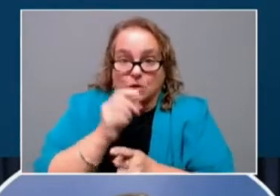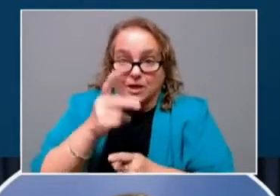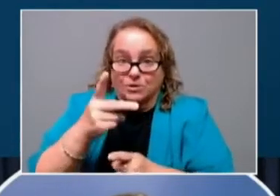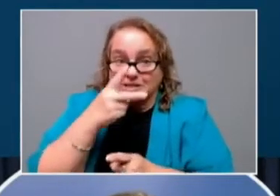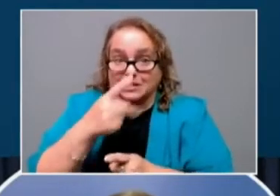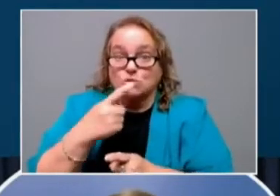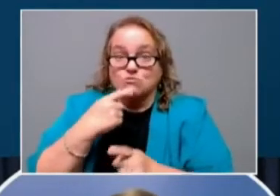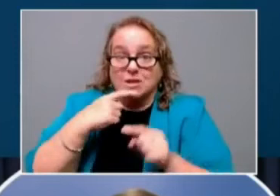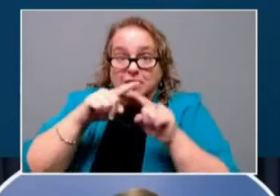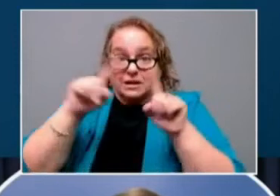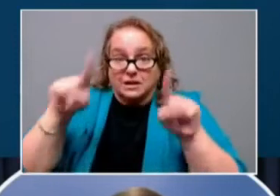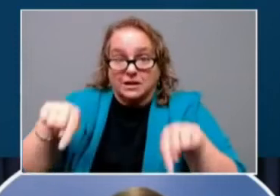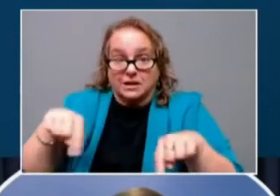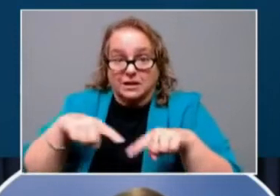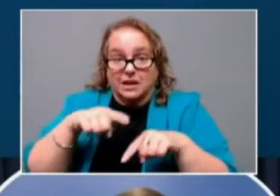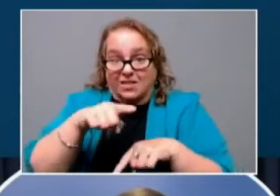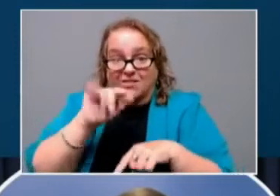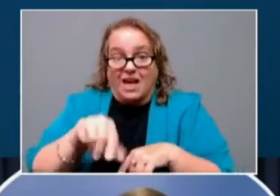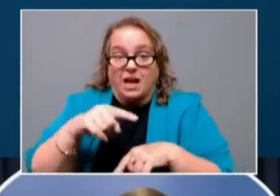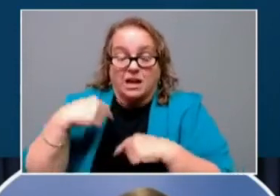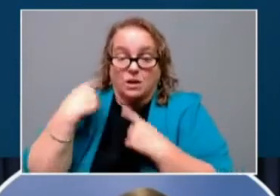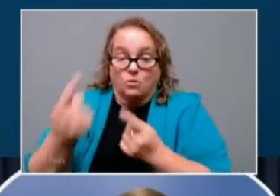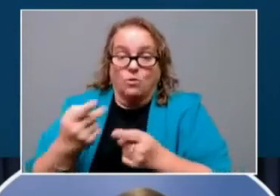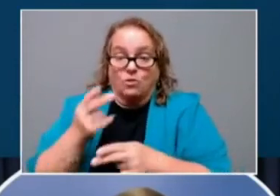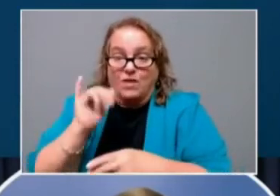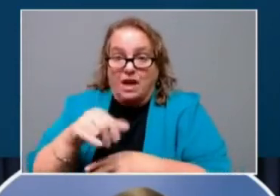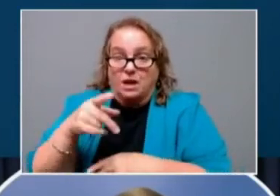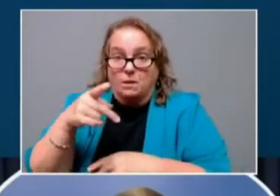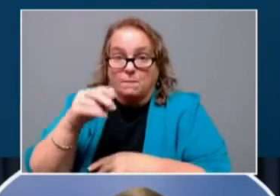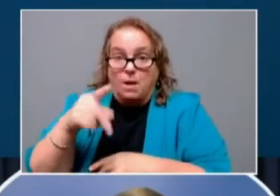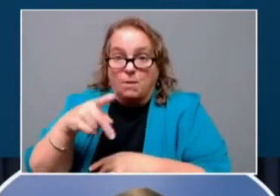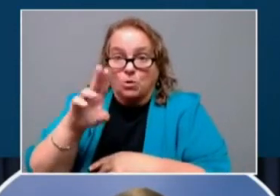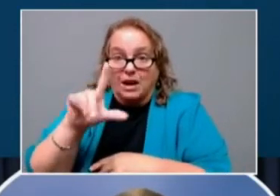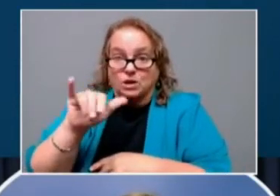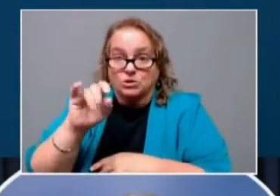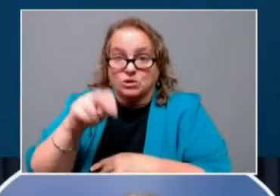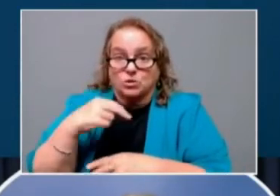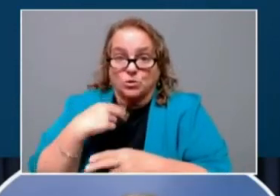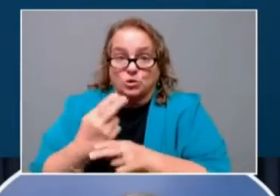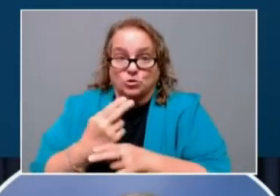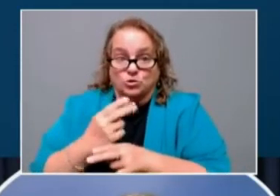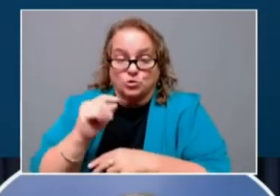that we have been using to date. Right? That's not 2019 because the 2019 census